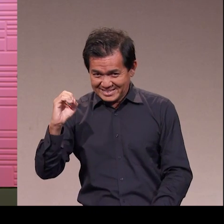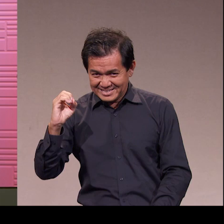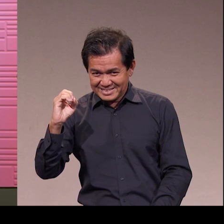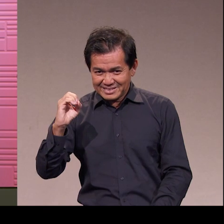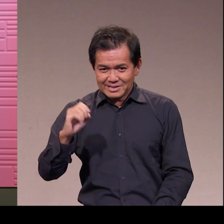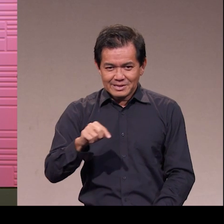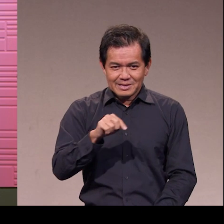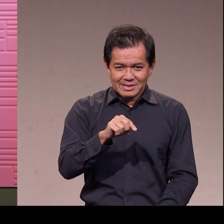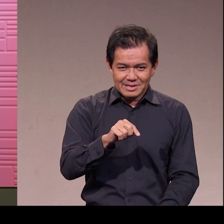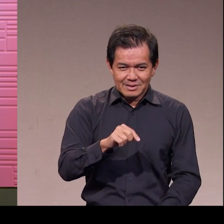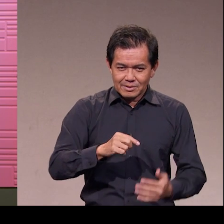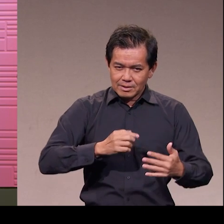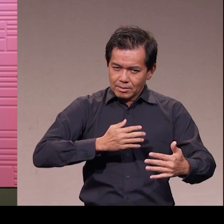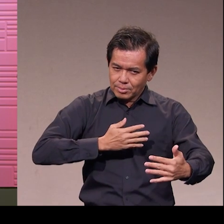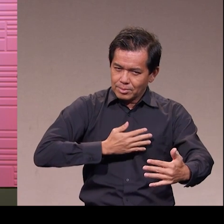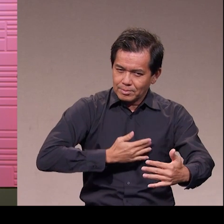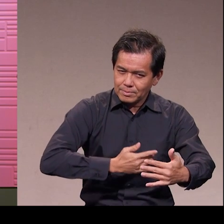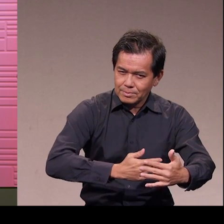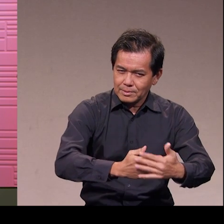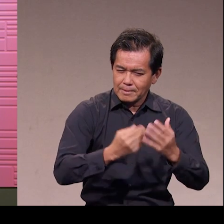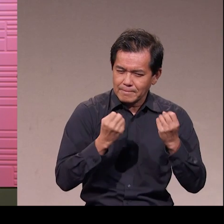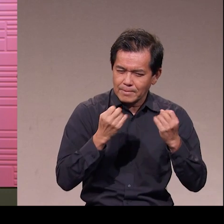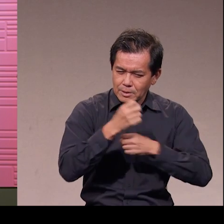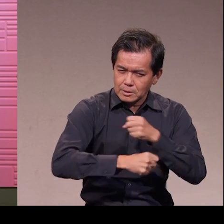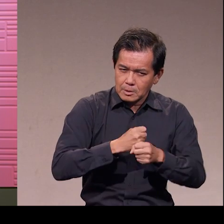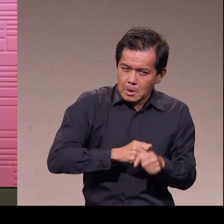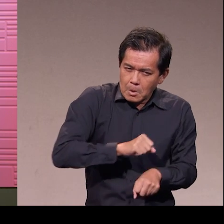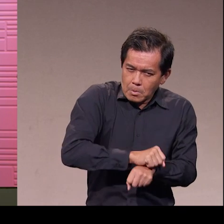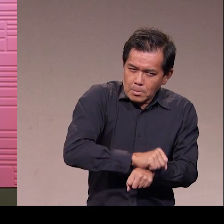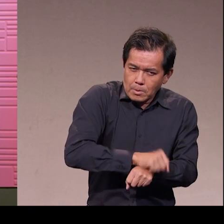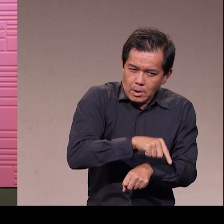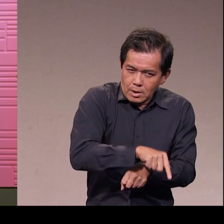Hence, it was with great joy and excitement that we came together